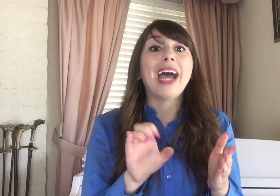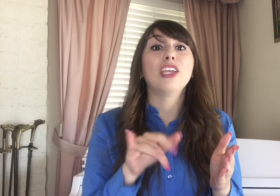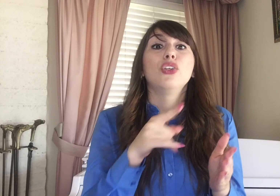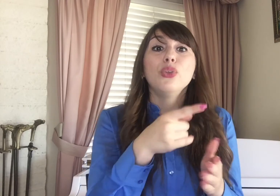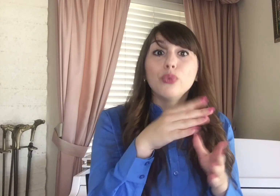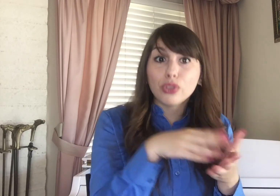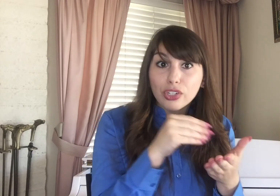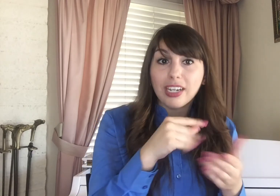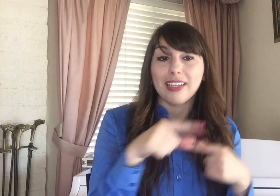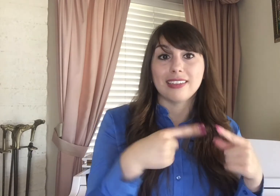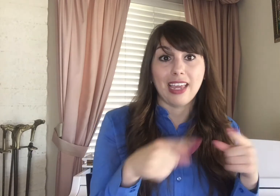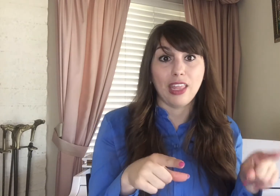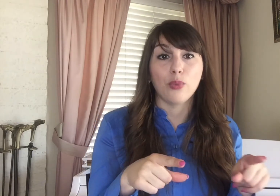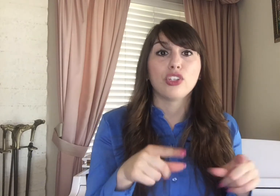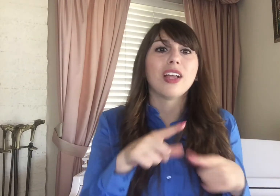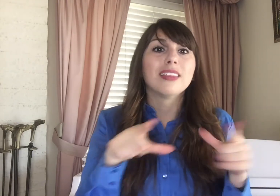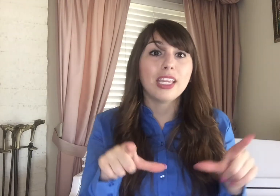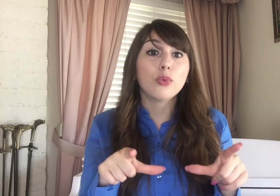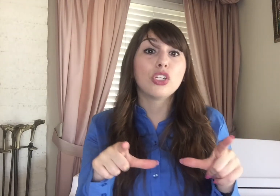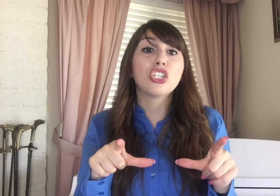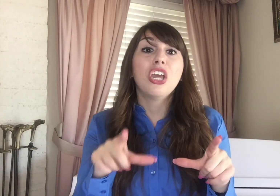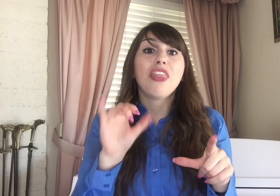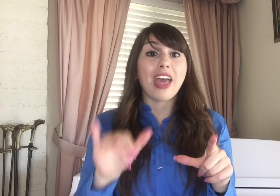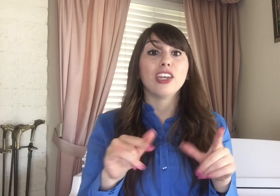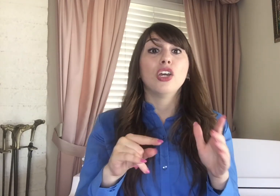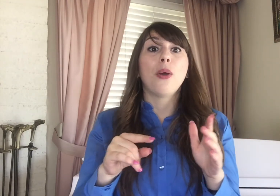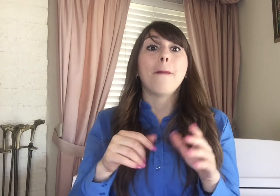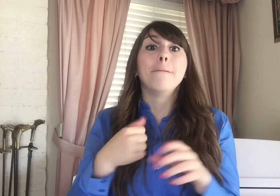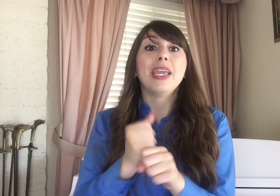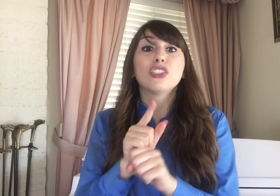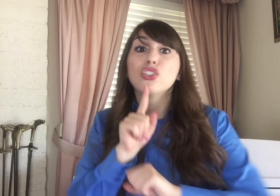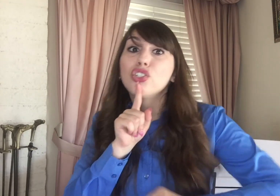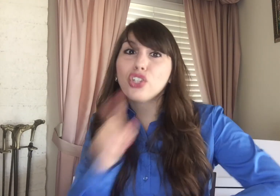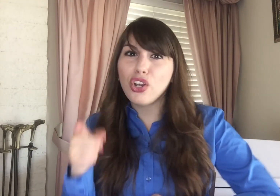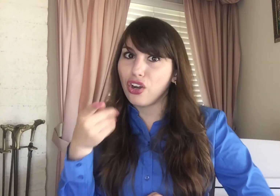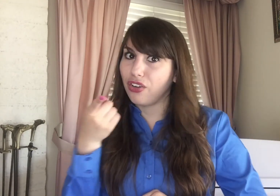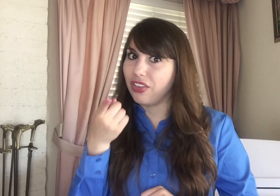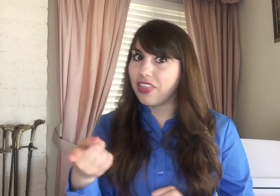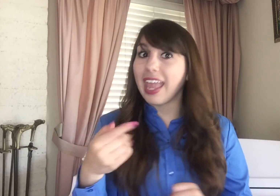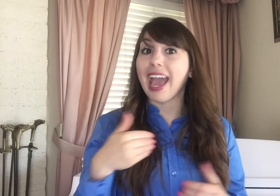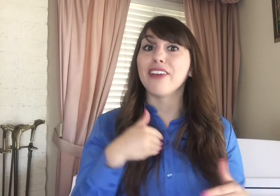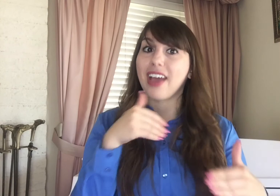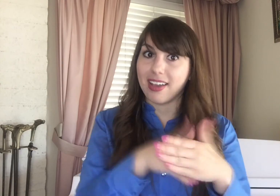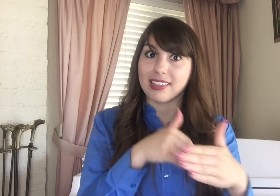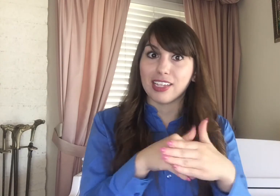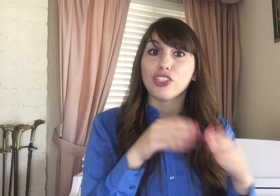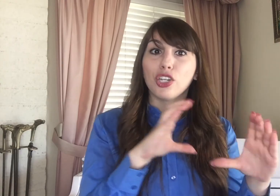you learning sign language, a language that makes sure that they have access to